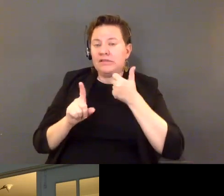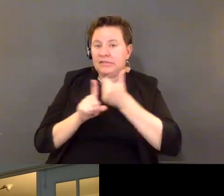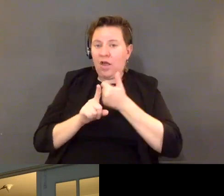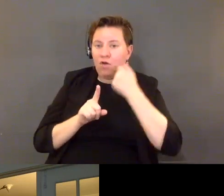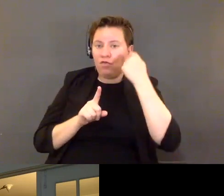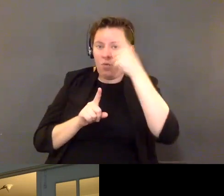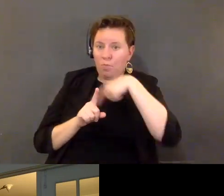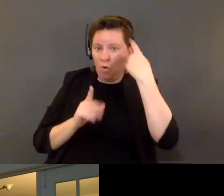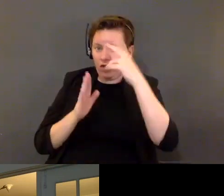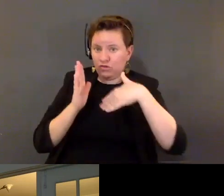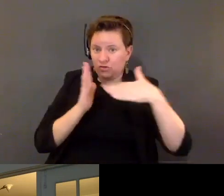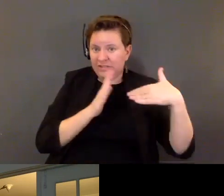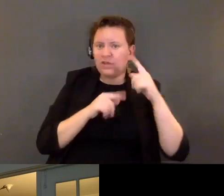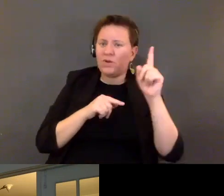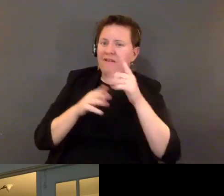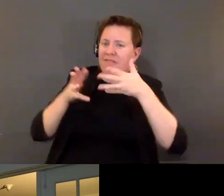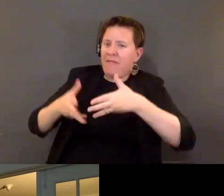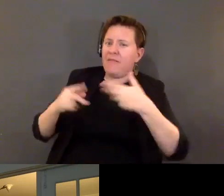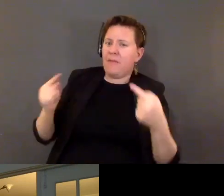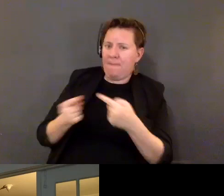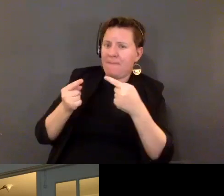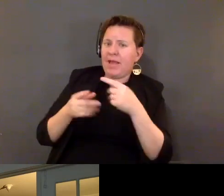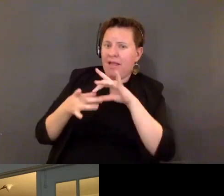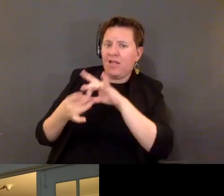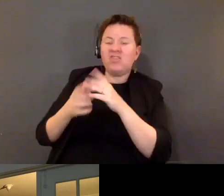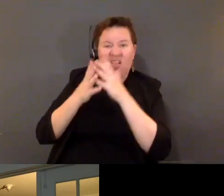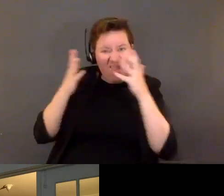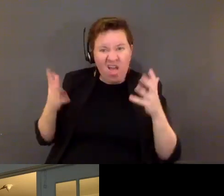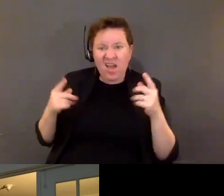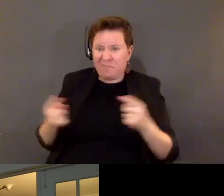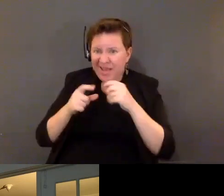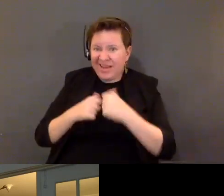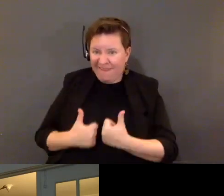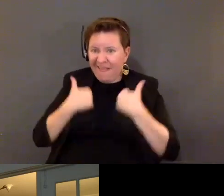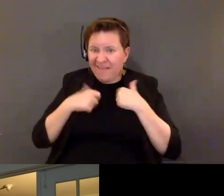the pain happen because there is a shitload of pain in life in disability and being different